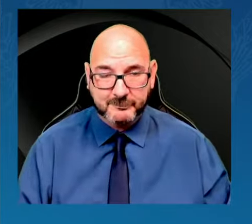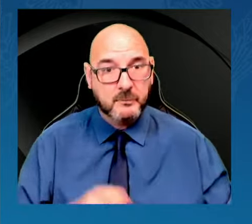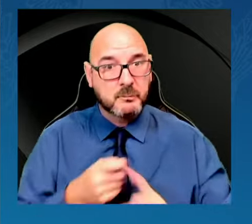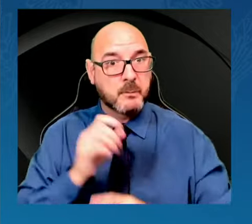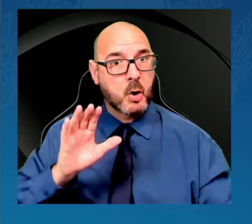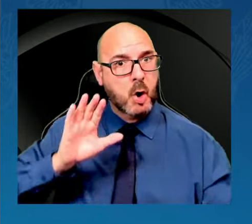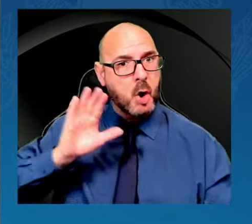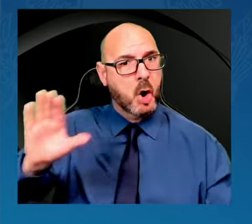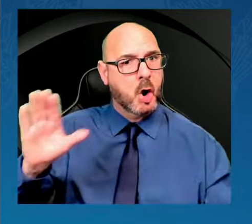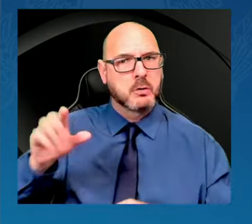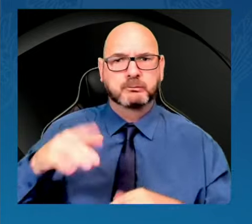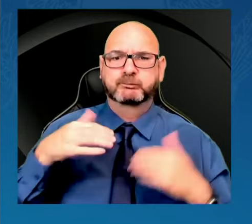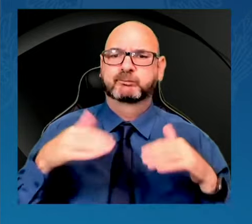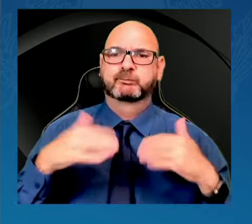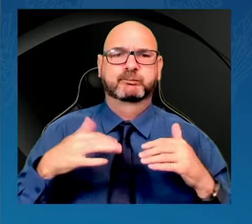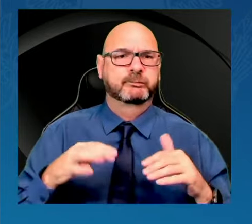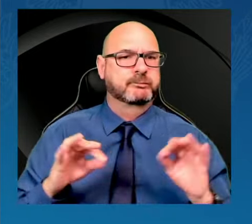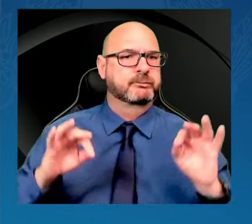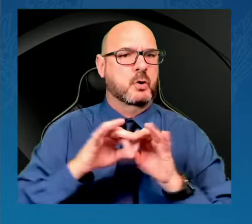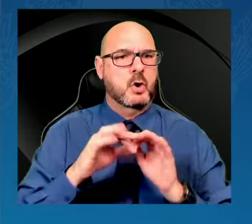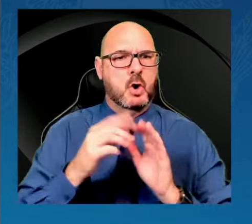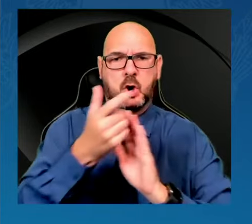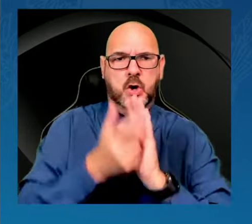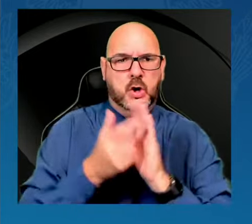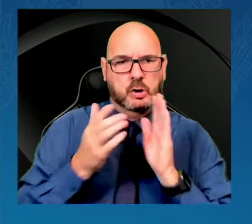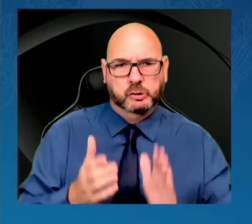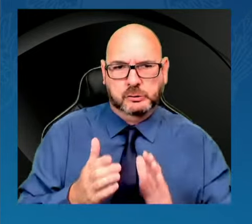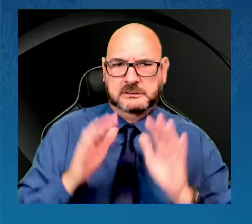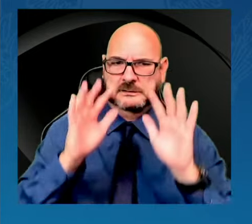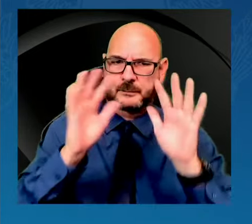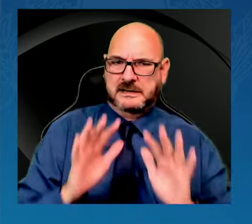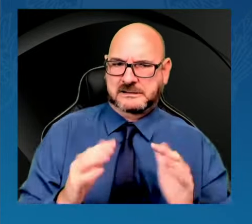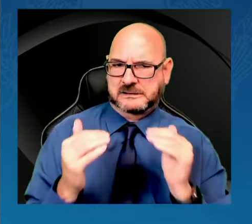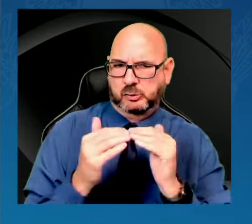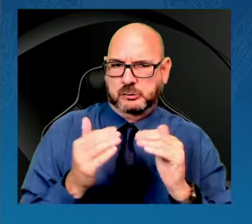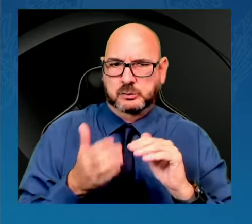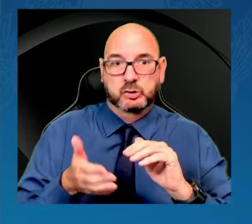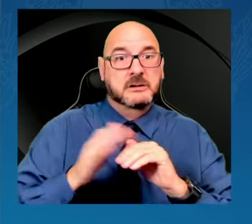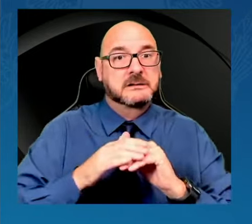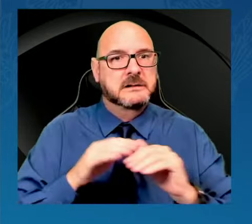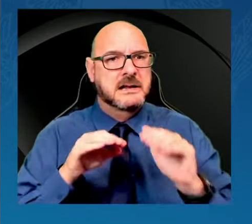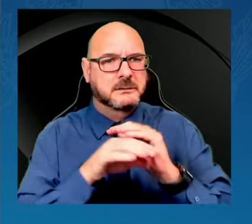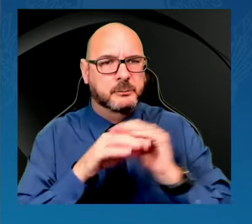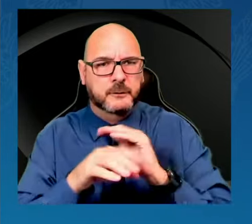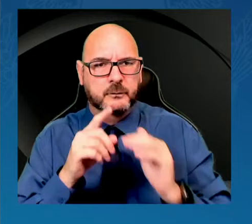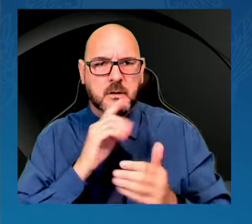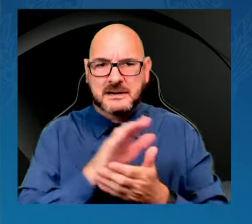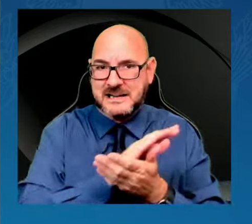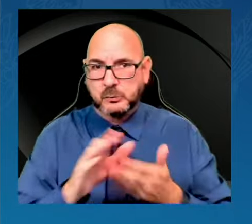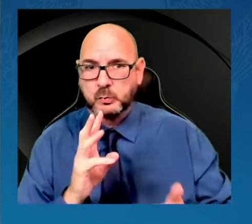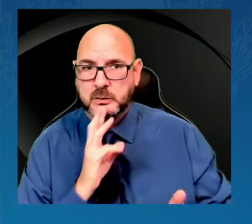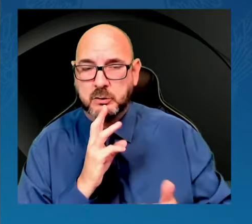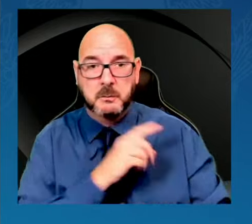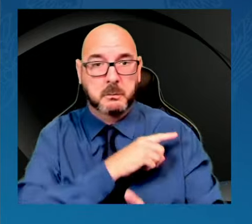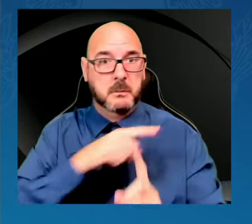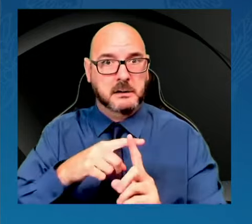and increasing access to clean water to shepherding huge packages through Congress, which, as you know, is incredibly difficult